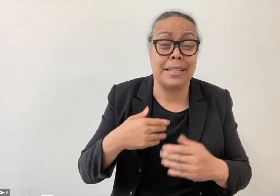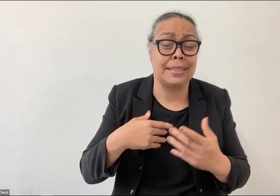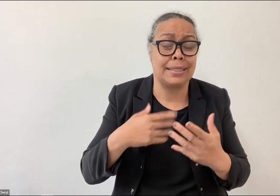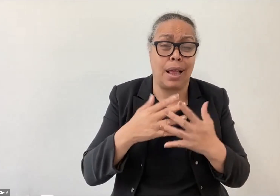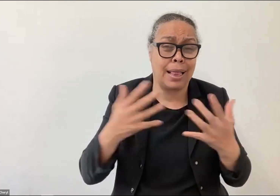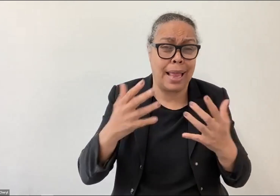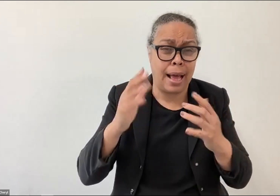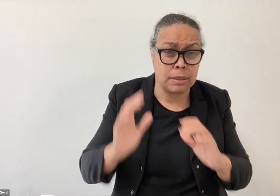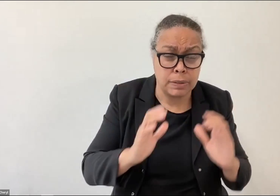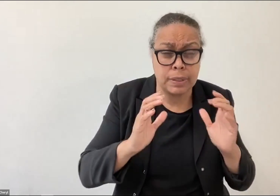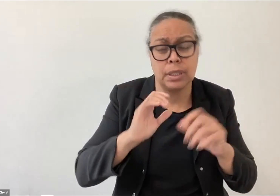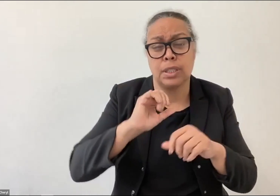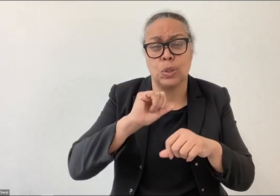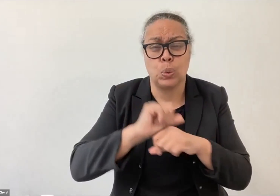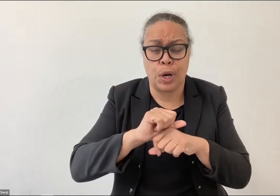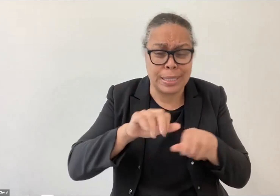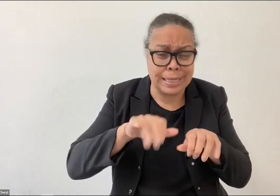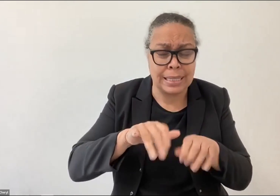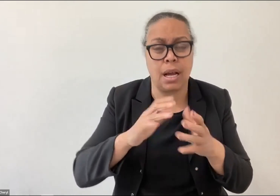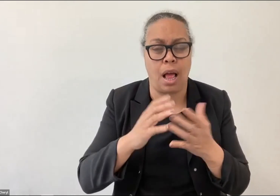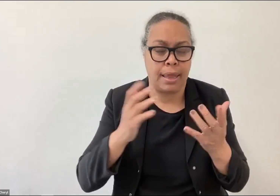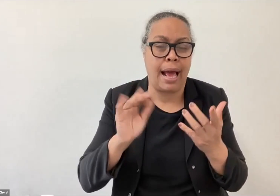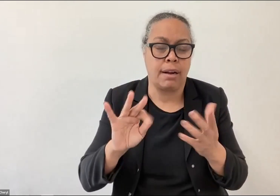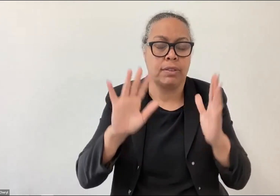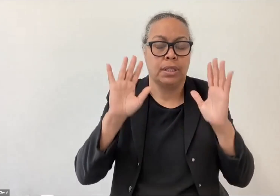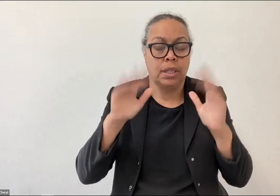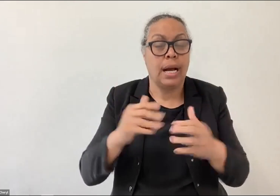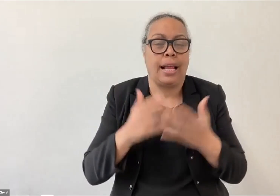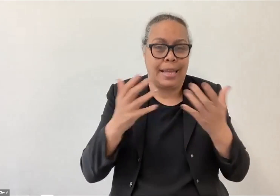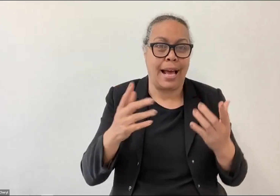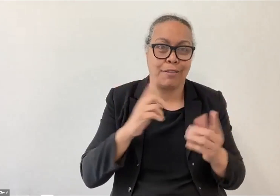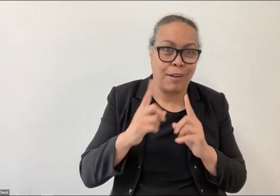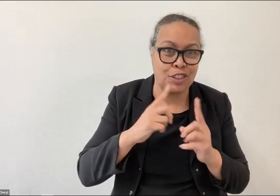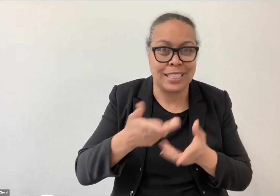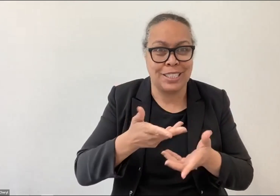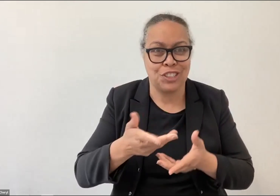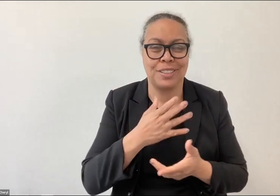that that, you know, And and lots of yeah, just a lot of conversations and endless amounts.